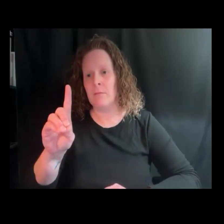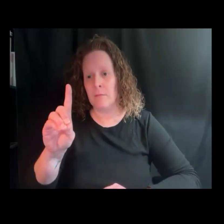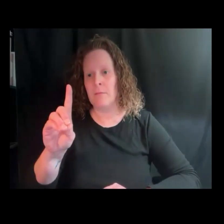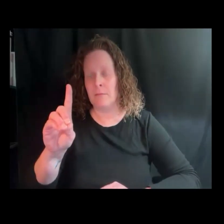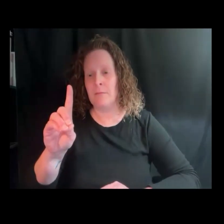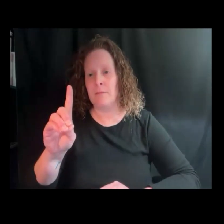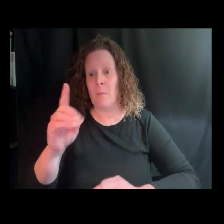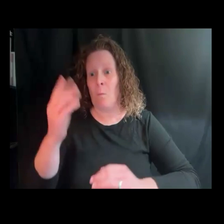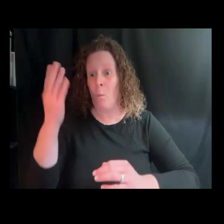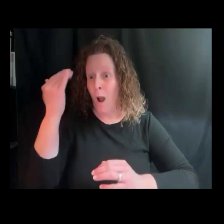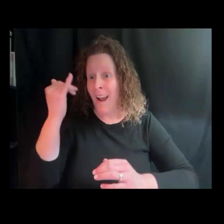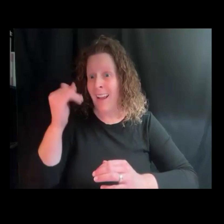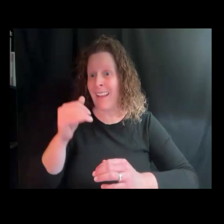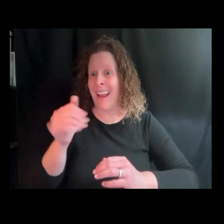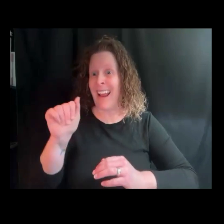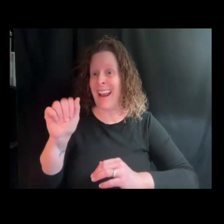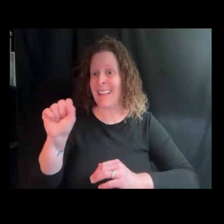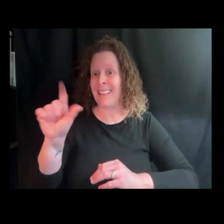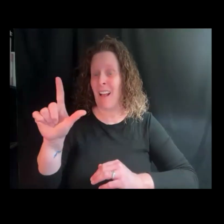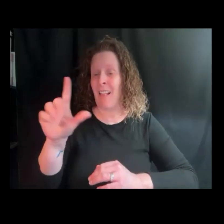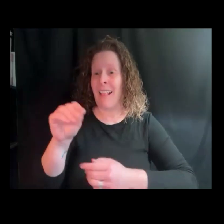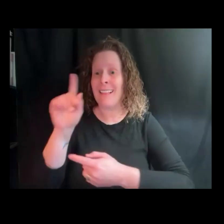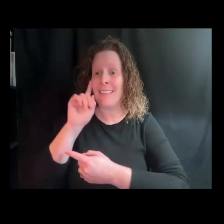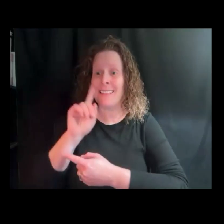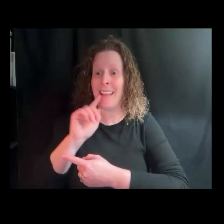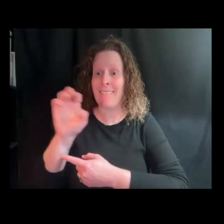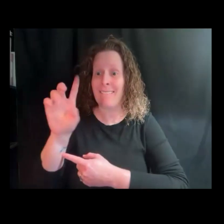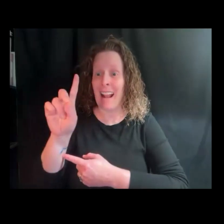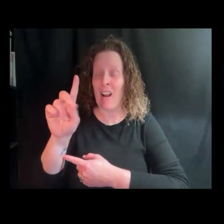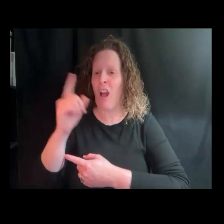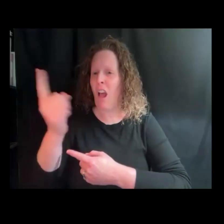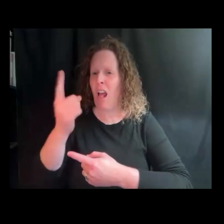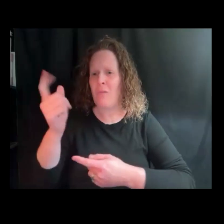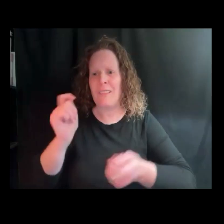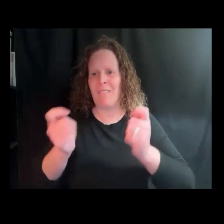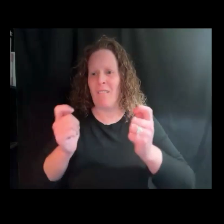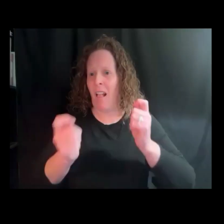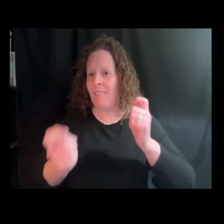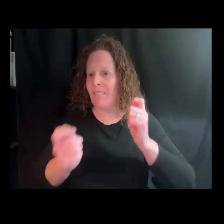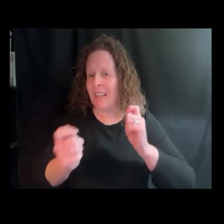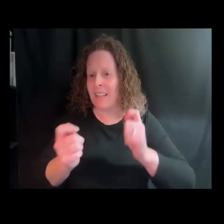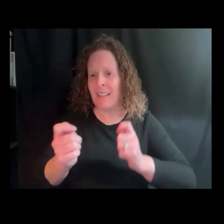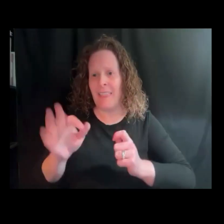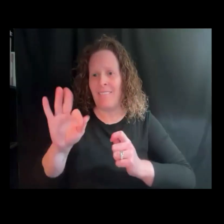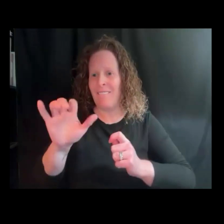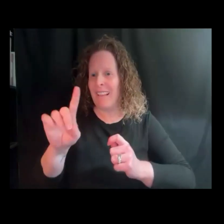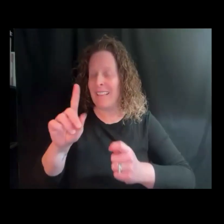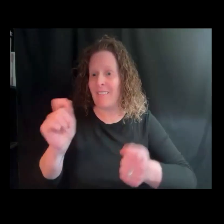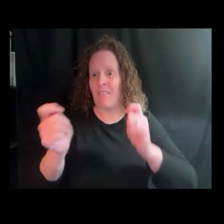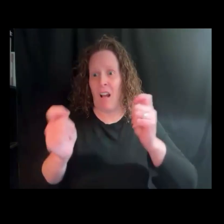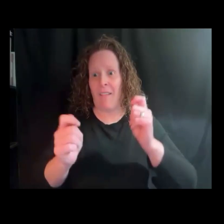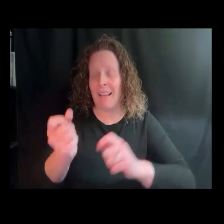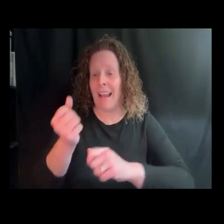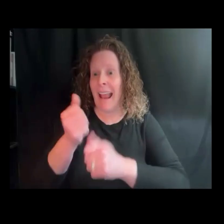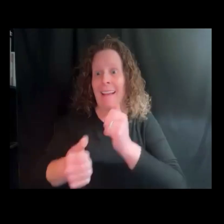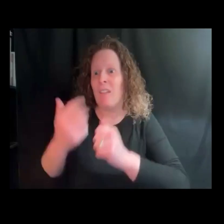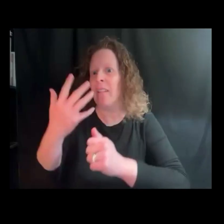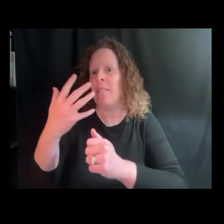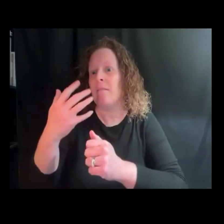education. ASL and deaf education the